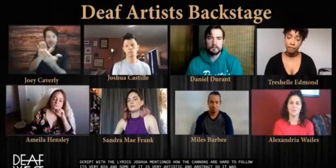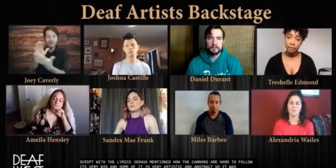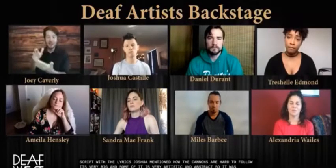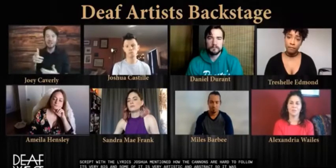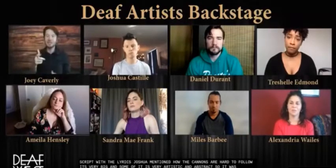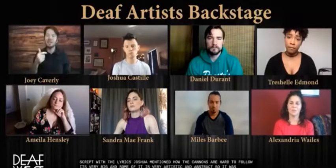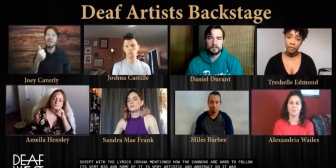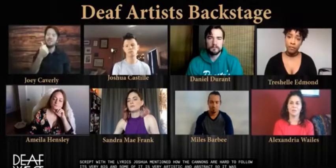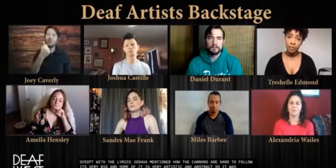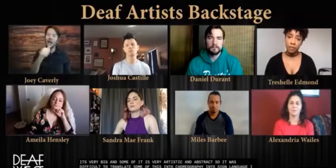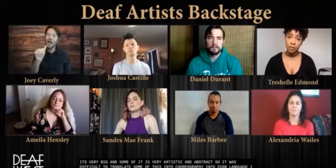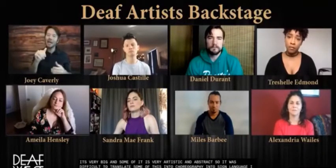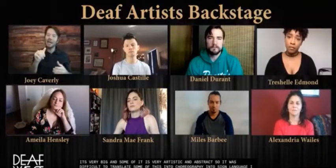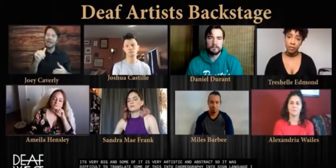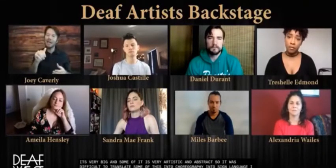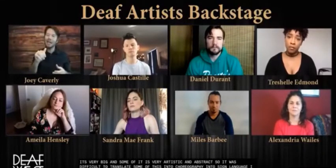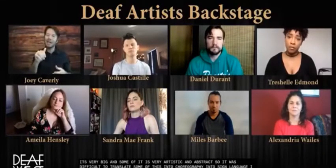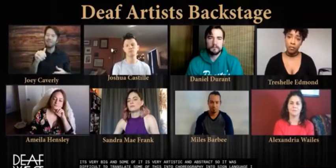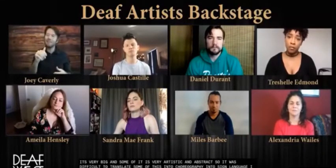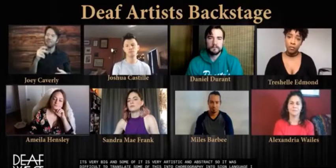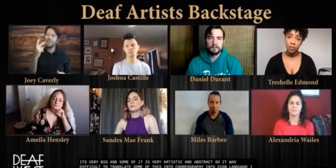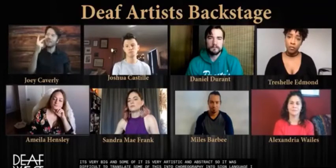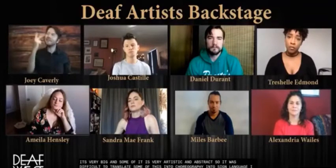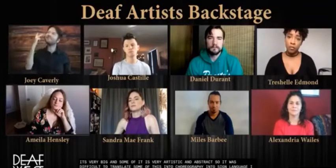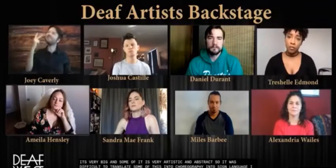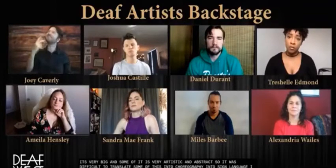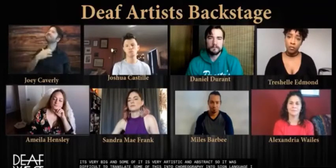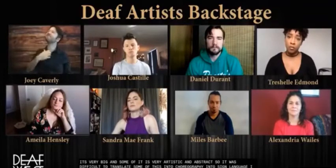With all of those challenges that you faced.